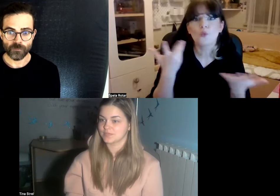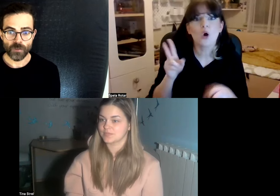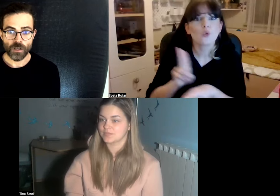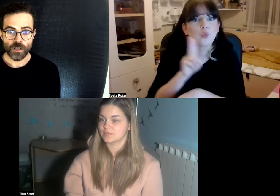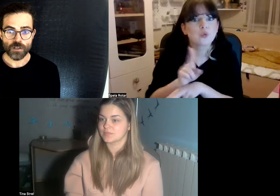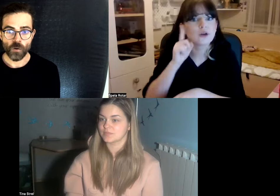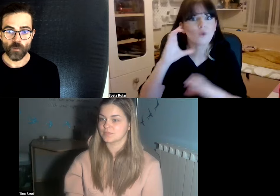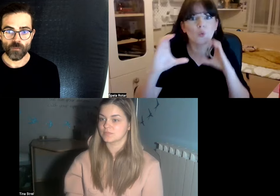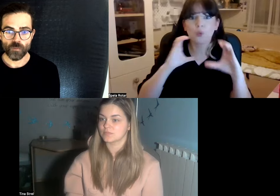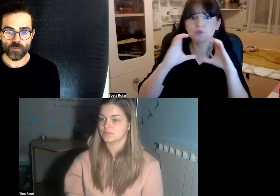so